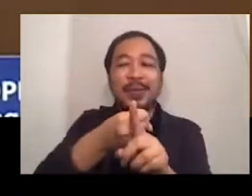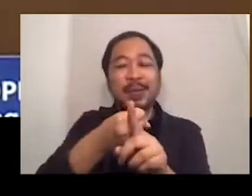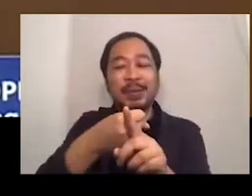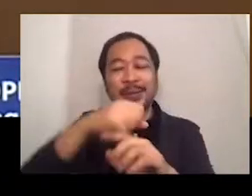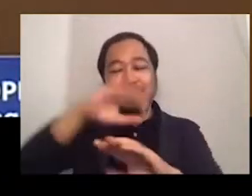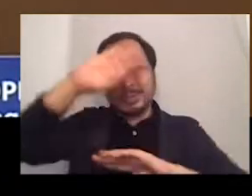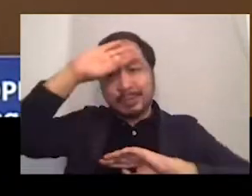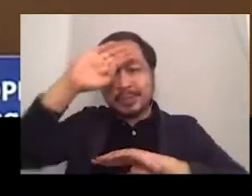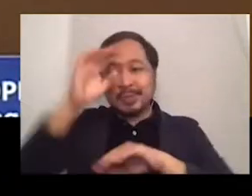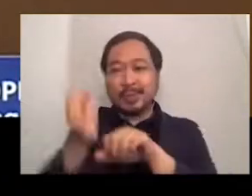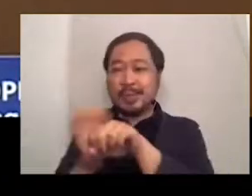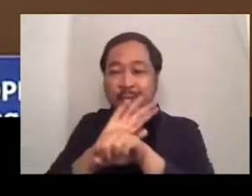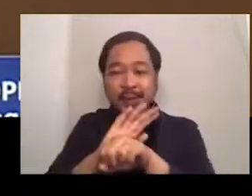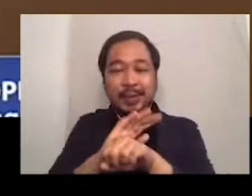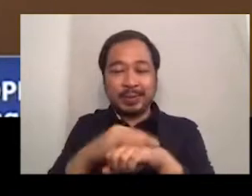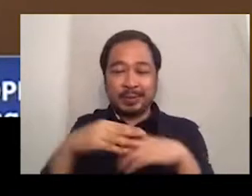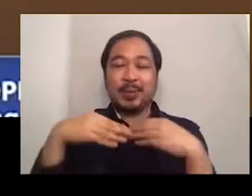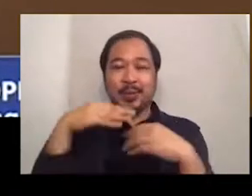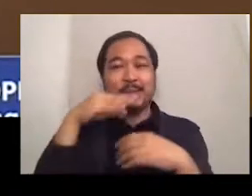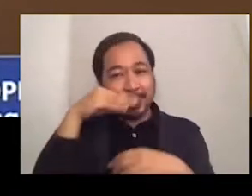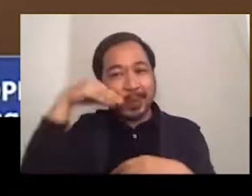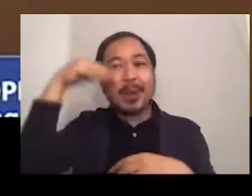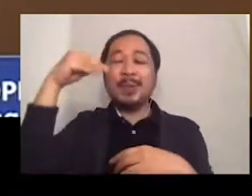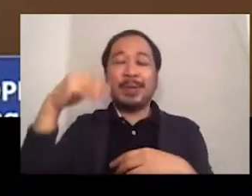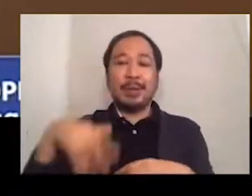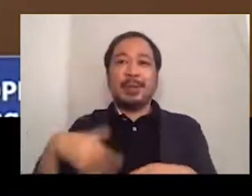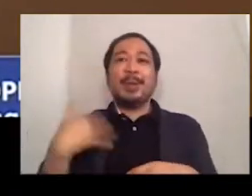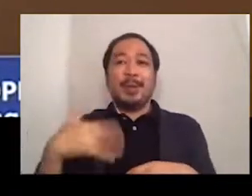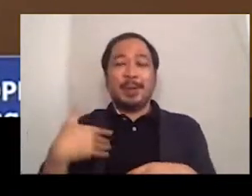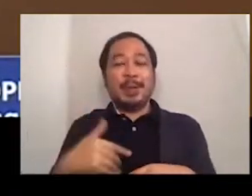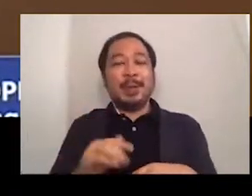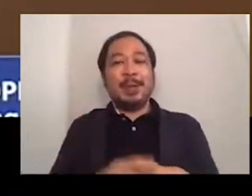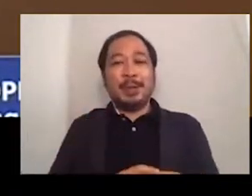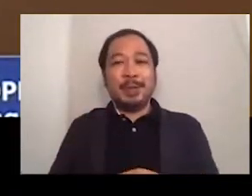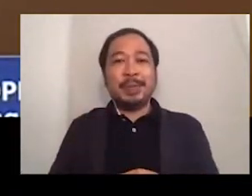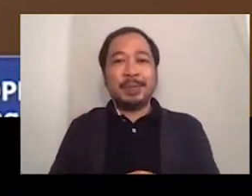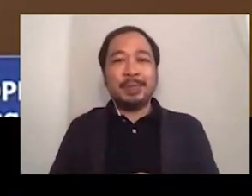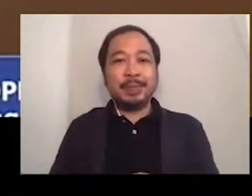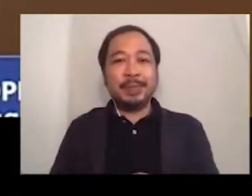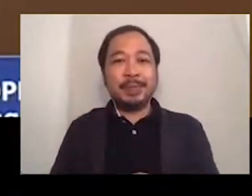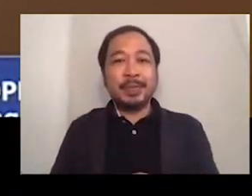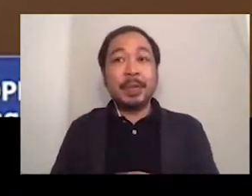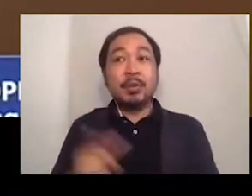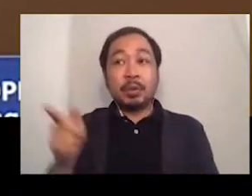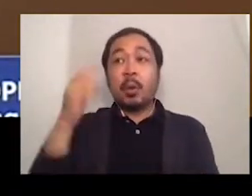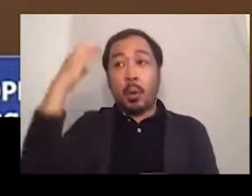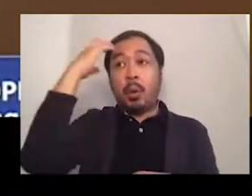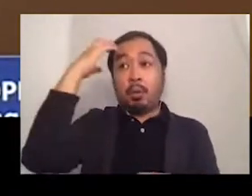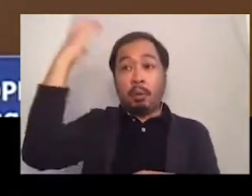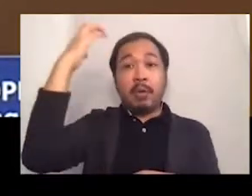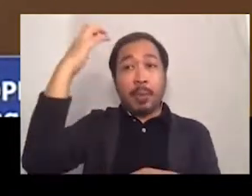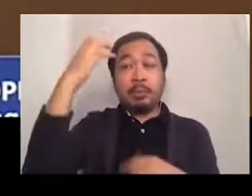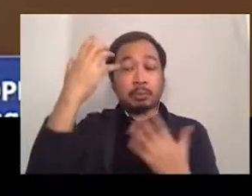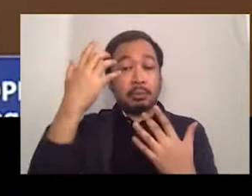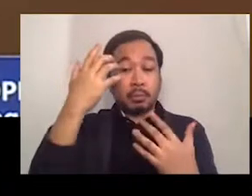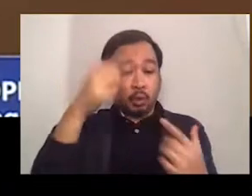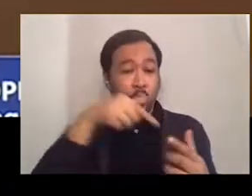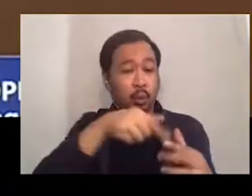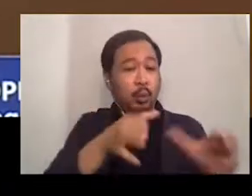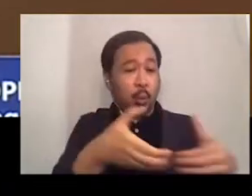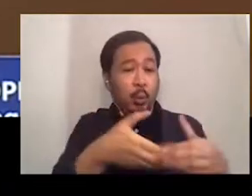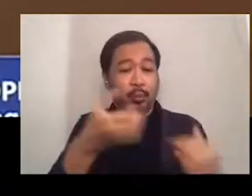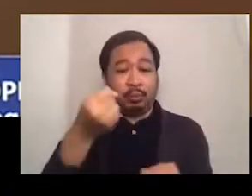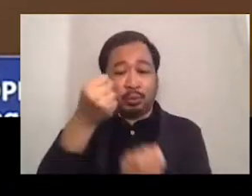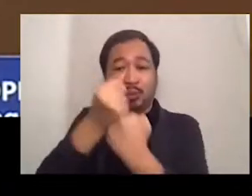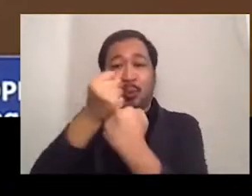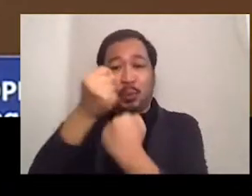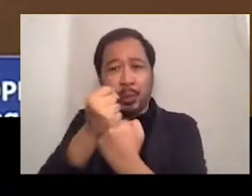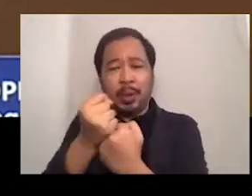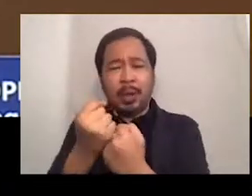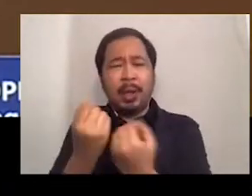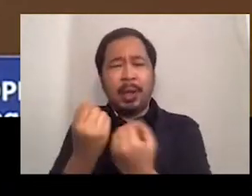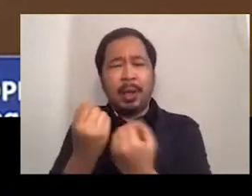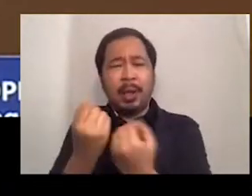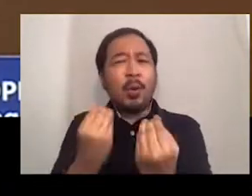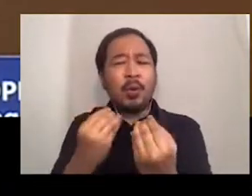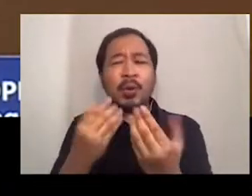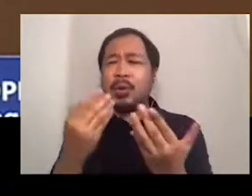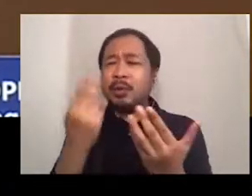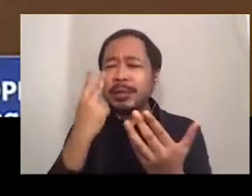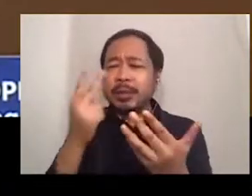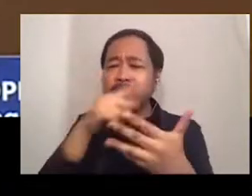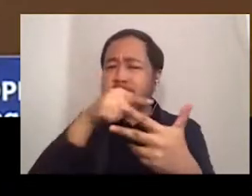We have assisted the government in meeting the basic needs of persons with disabilities, providing care to adults and children in need,